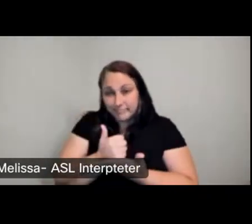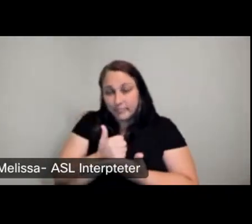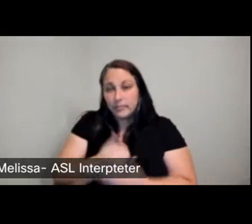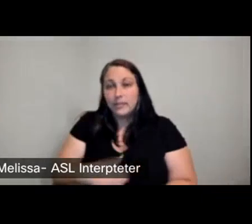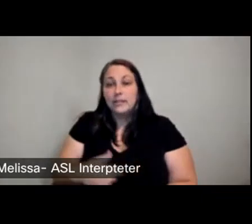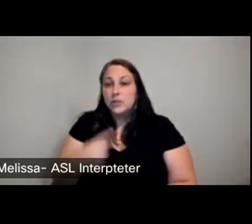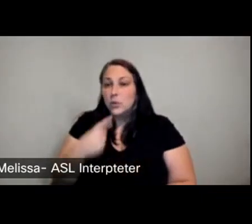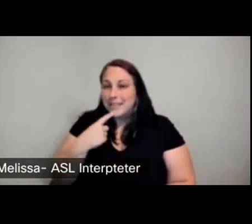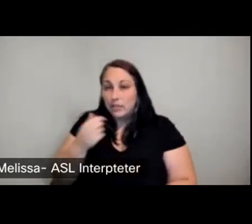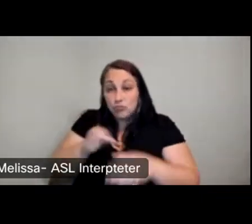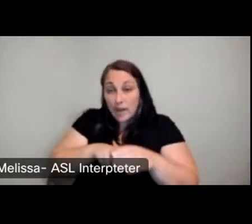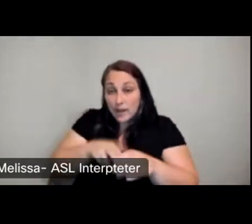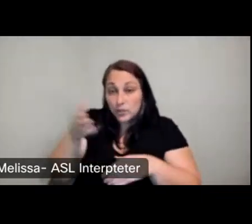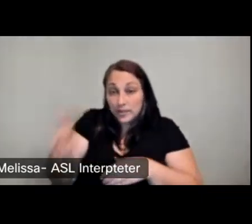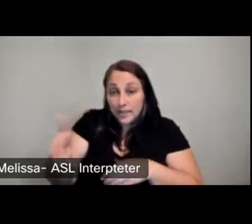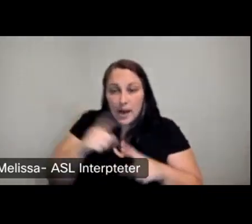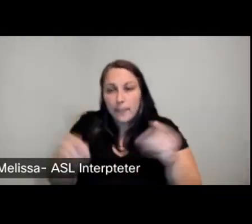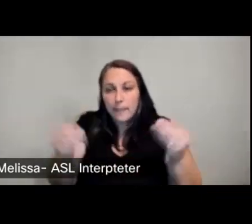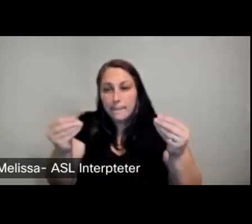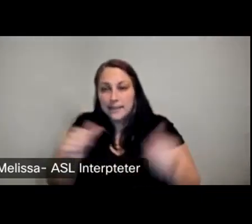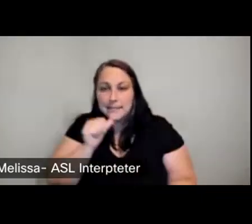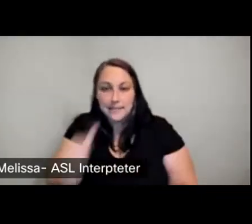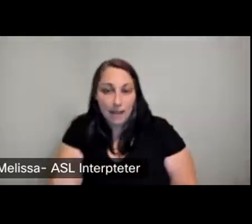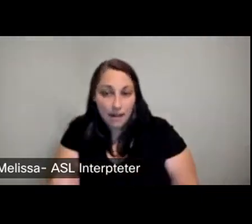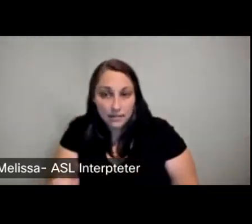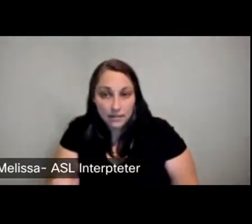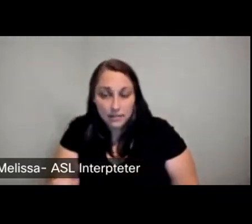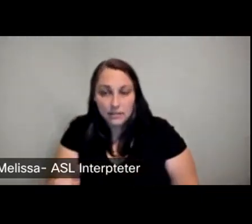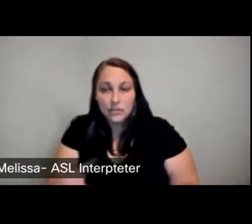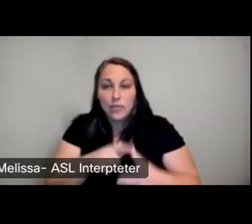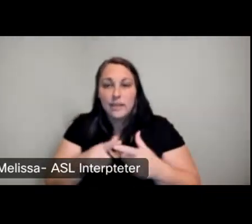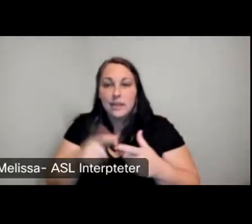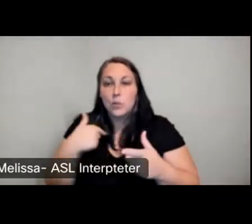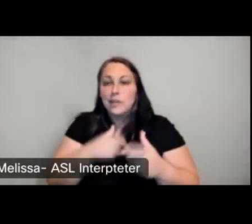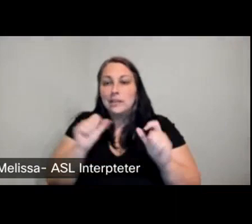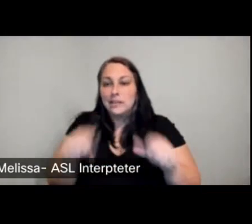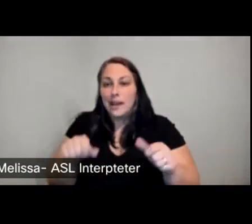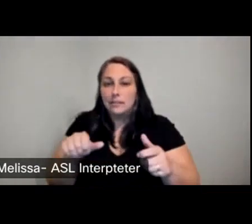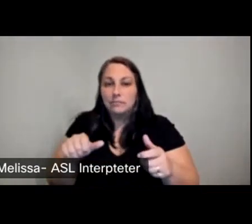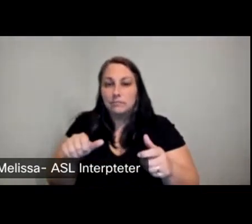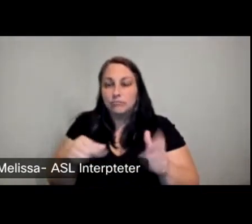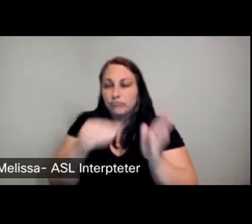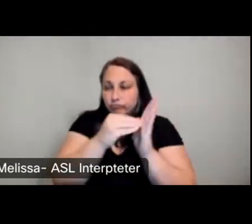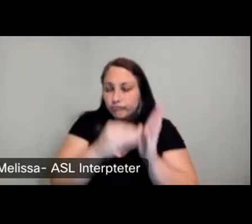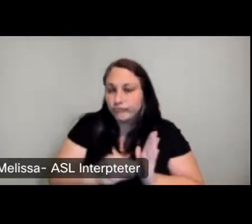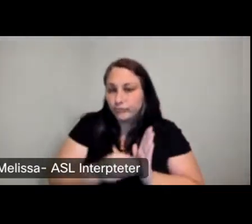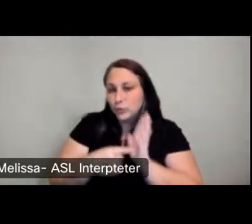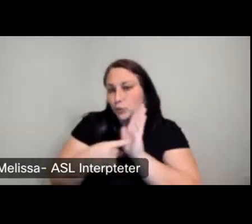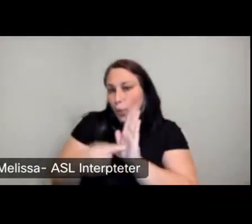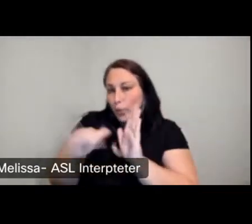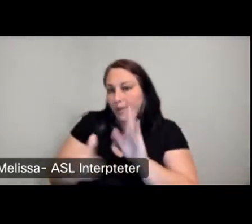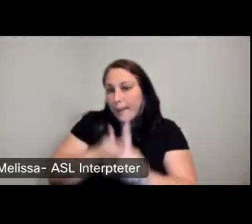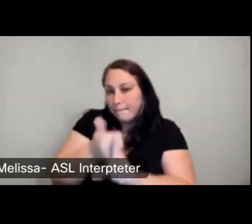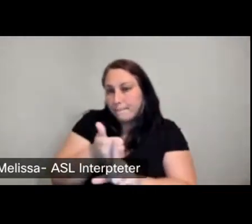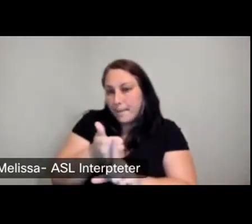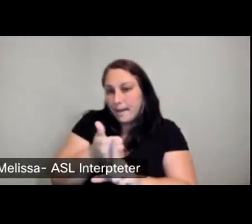money is not so um so then we can quantify that uh that impact and and share it with